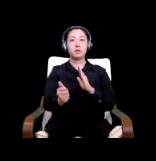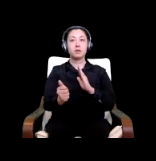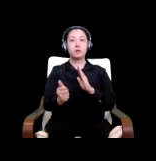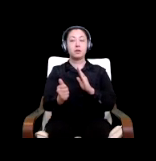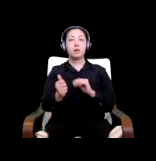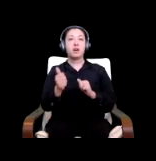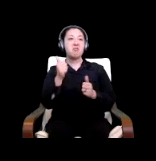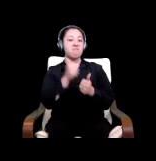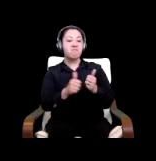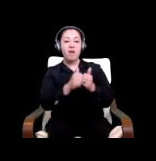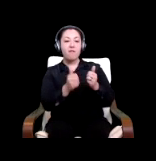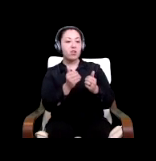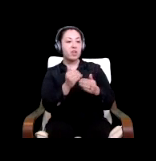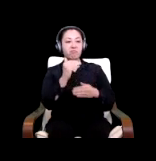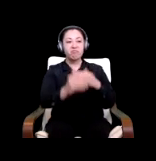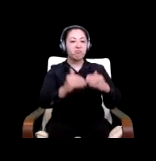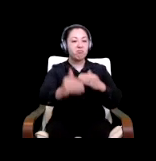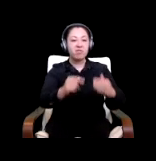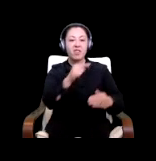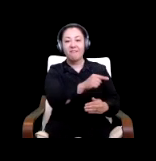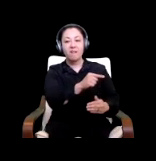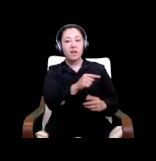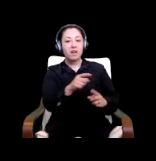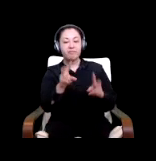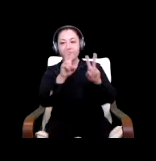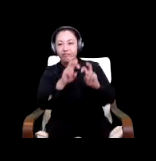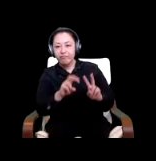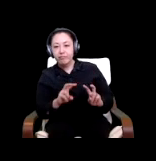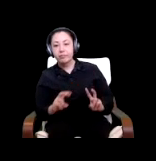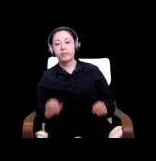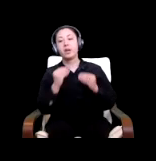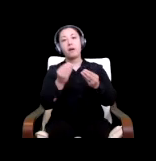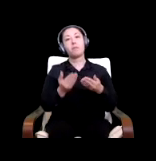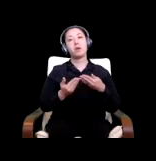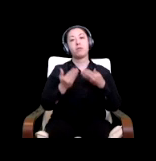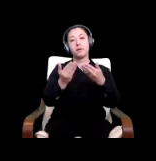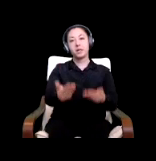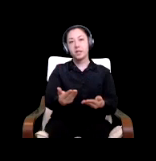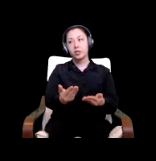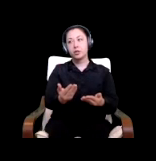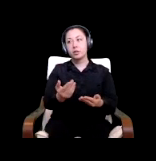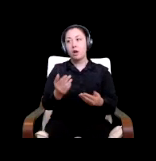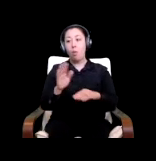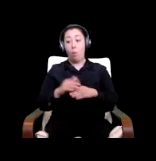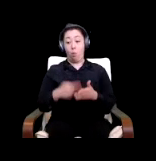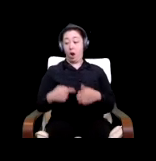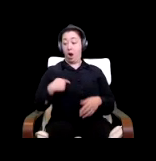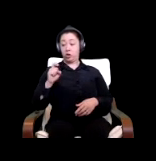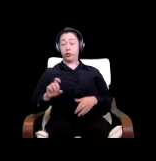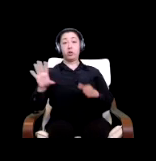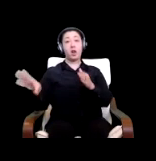development and provided recommendations on aspects to add, remove or change? I could